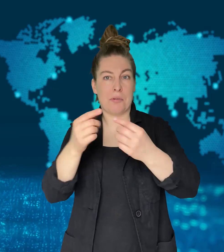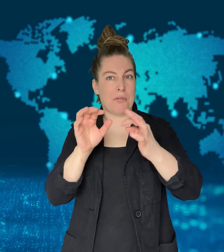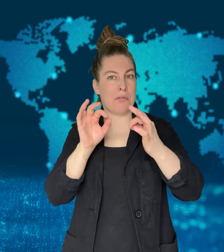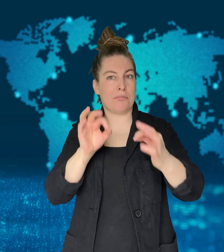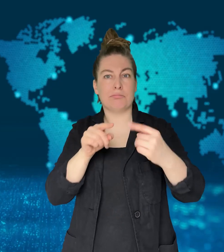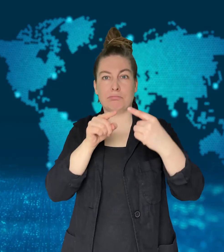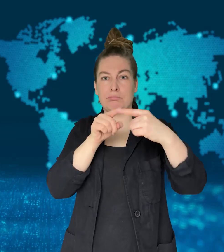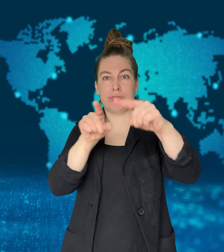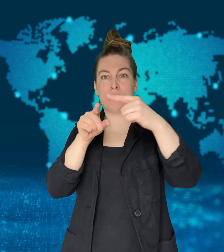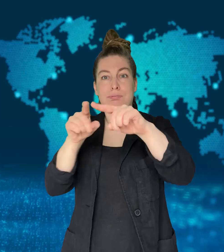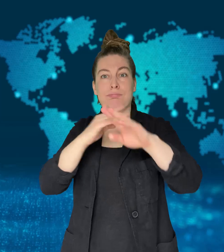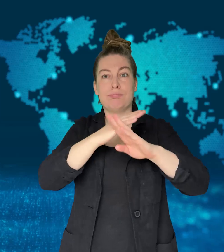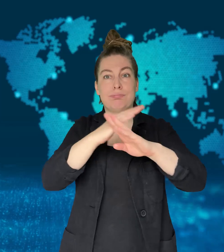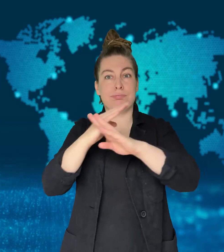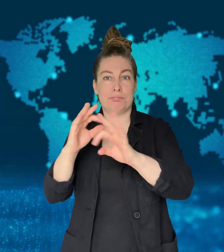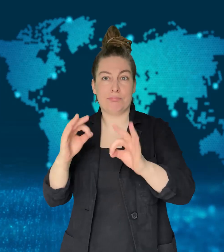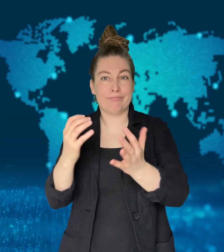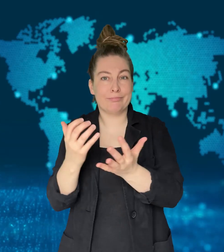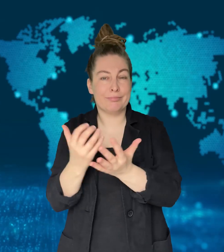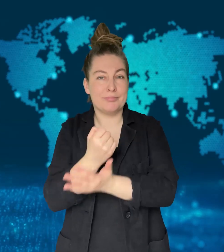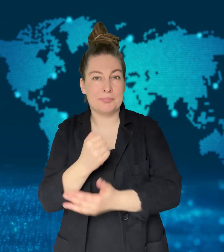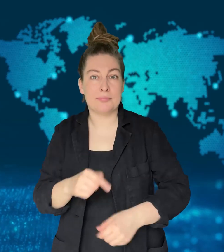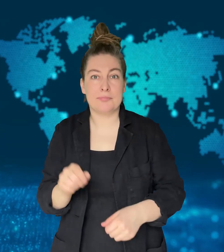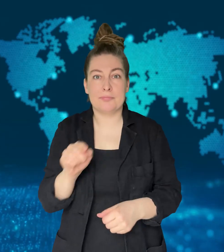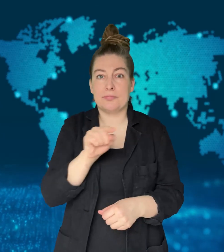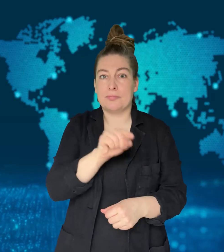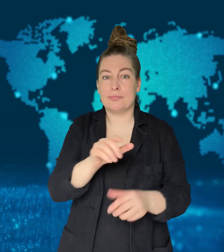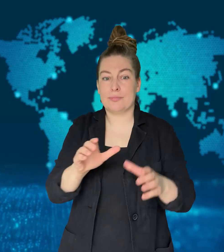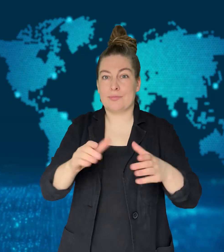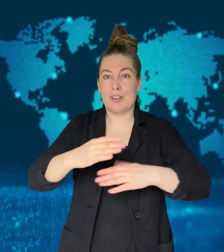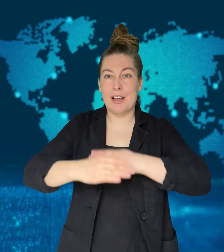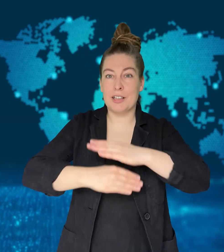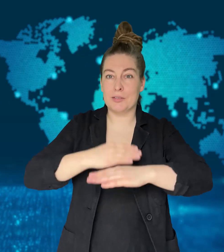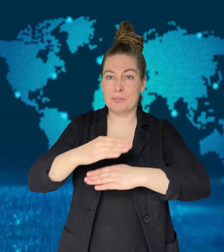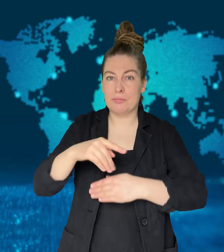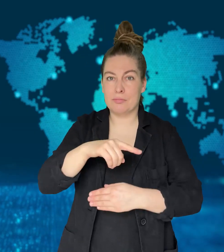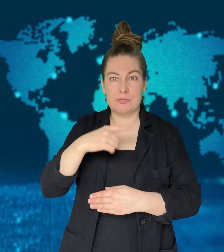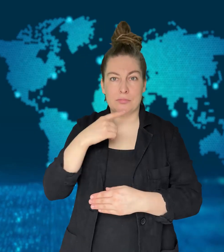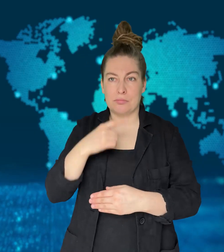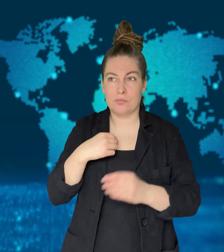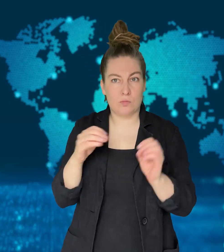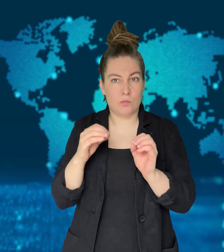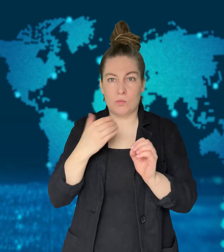the rockets were intercepted.